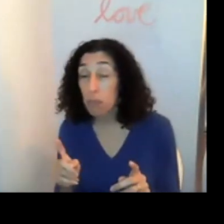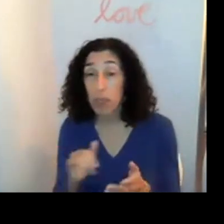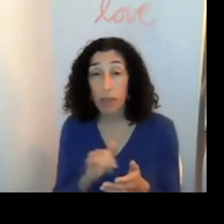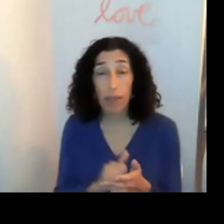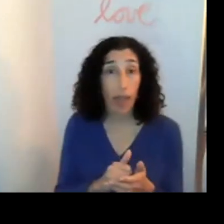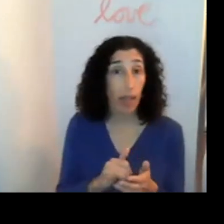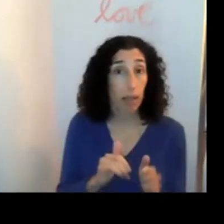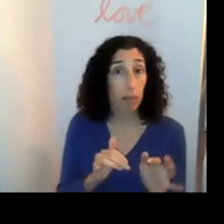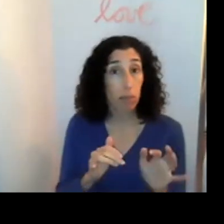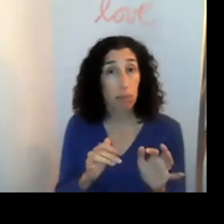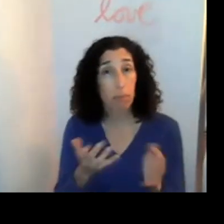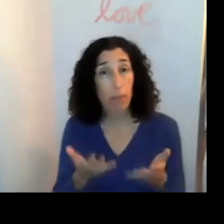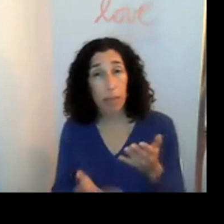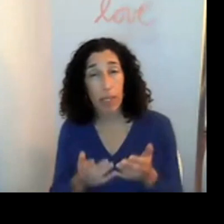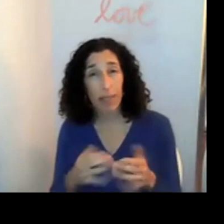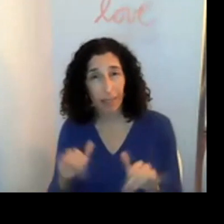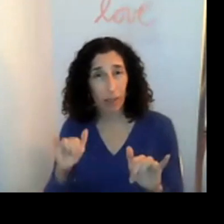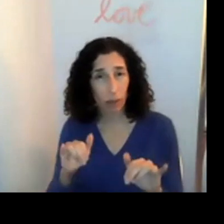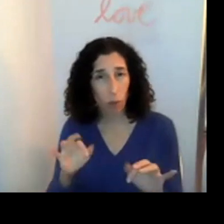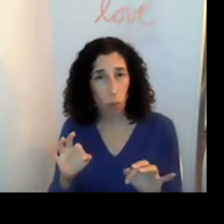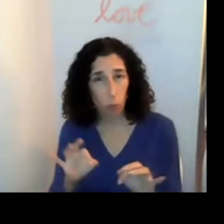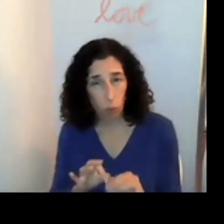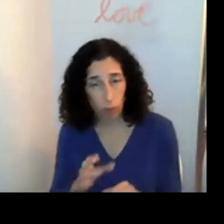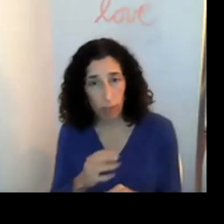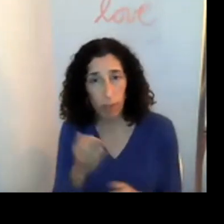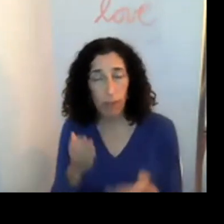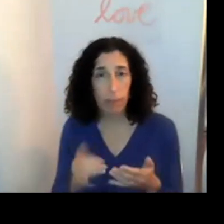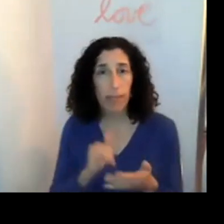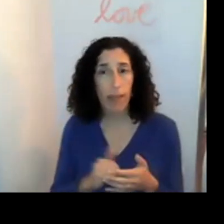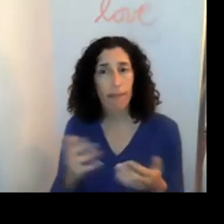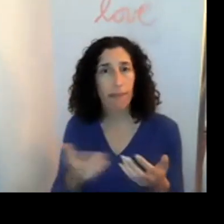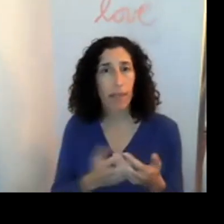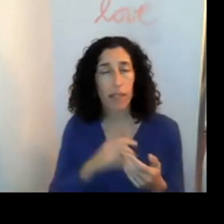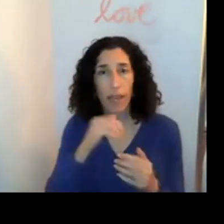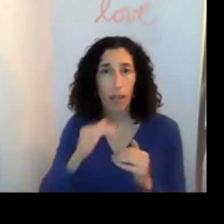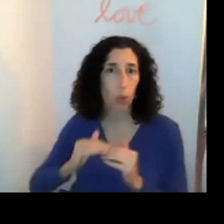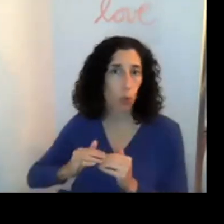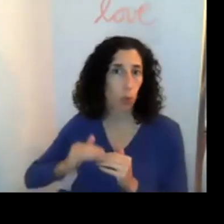a flurry of them. The first energetic beat is now oven with the quick claps. The sound